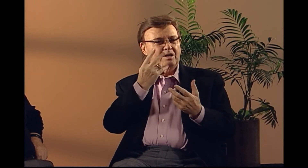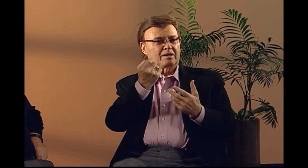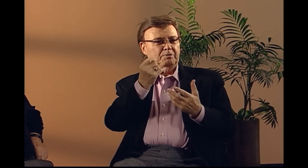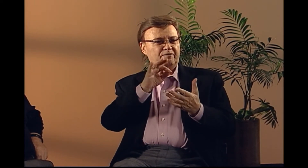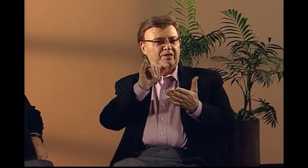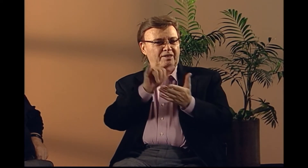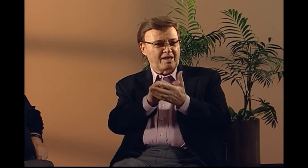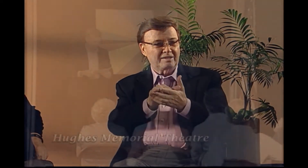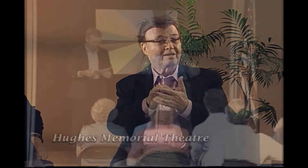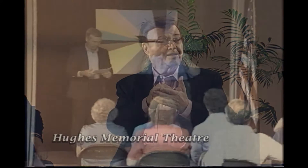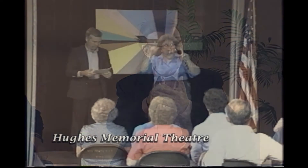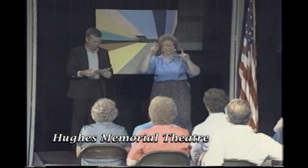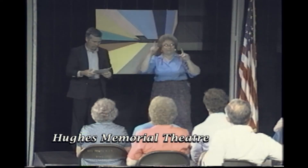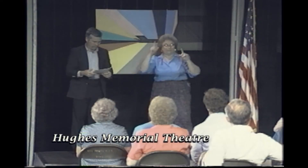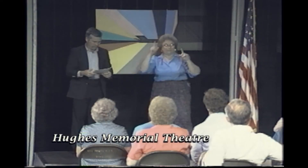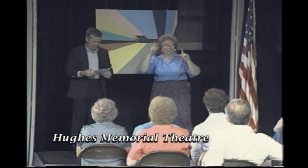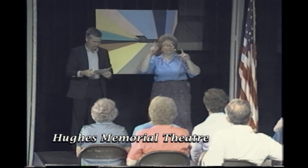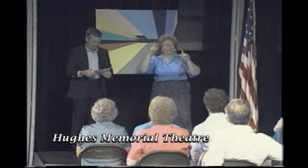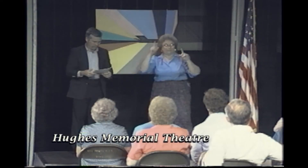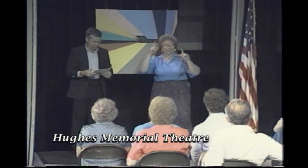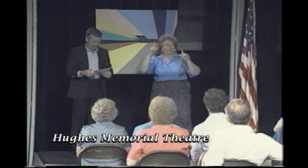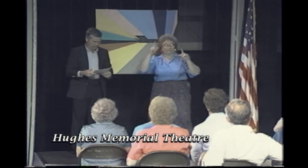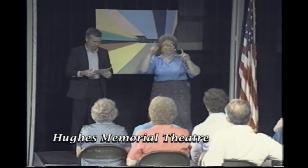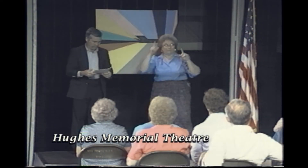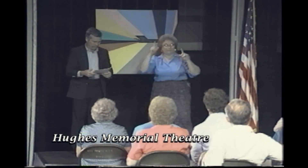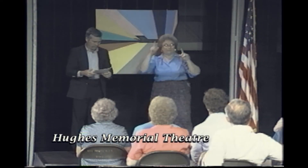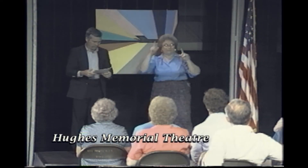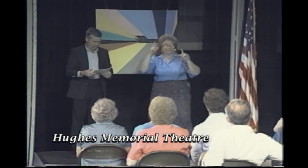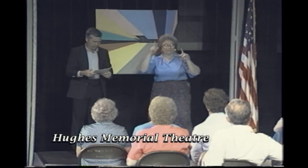You know, all the endings on the signing.